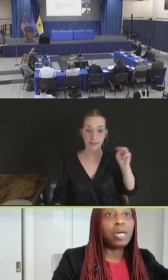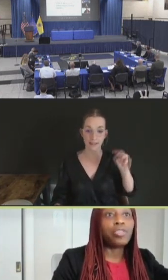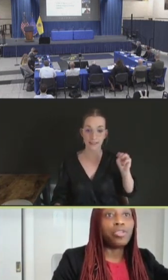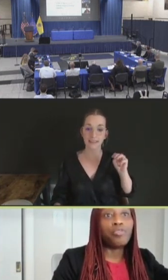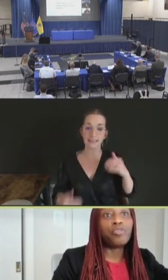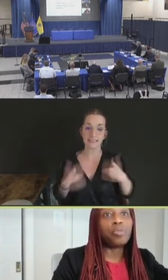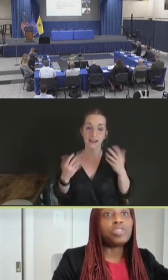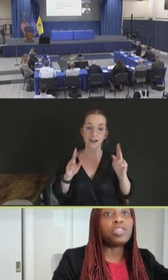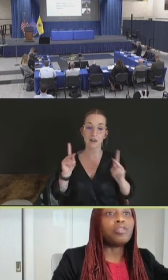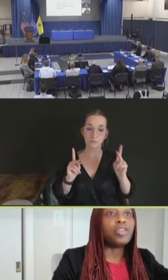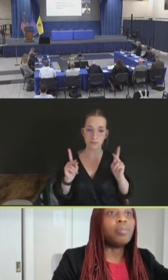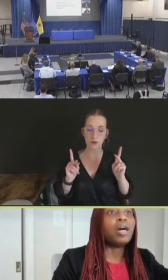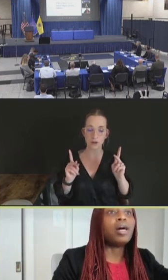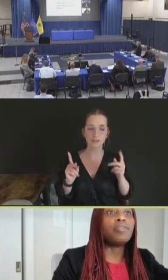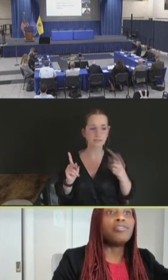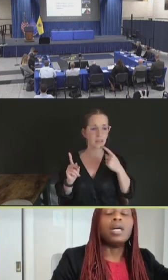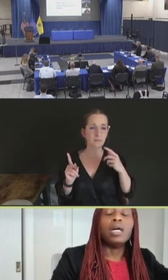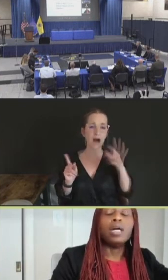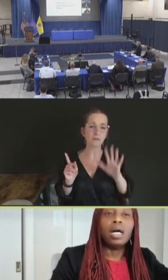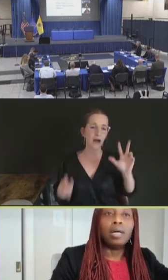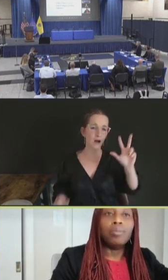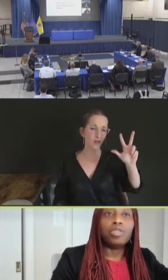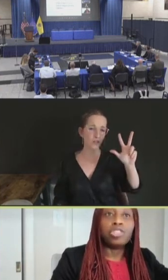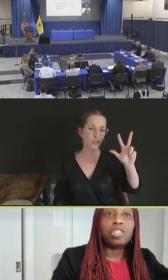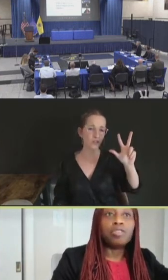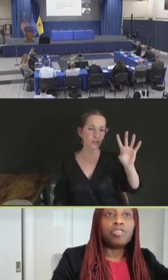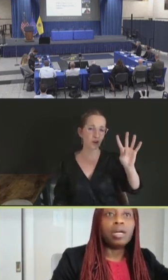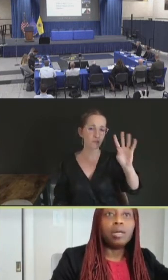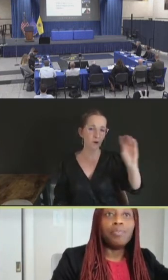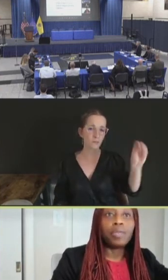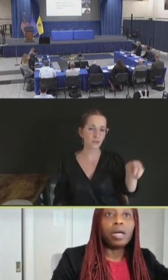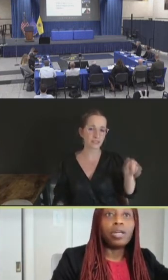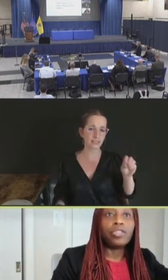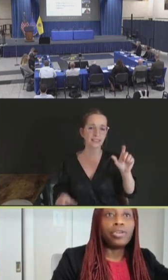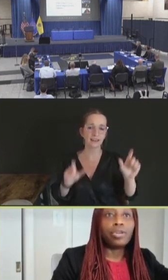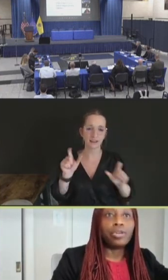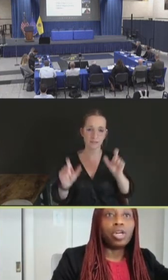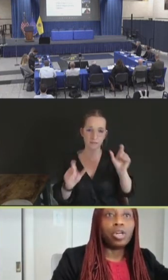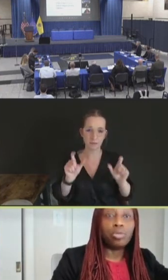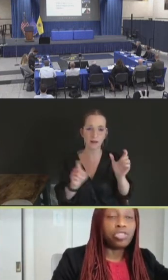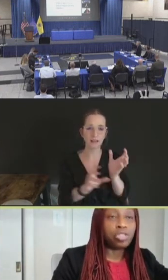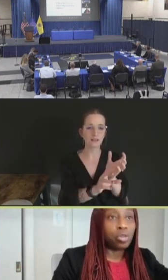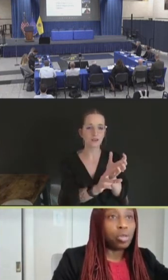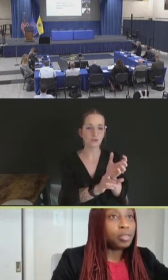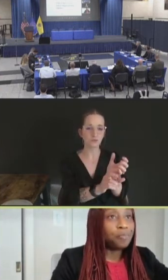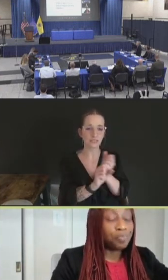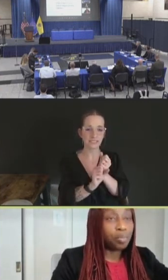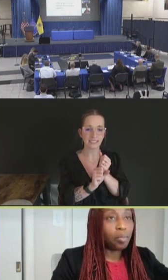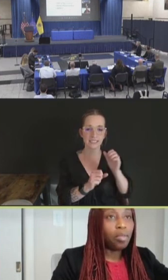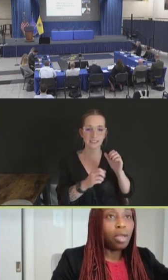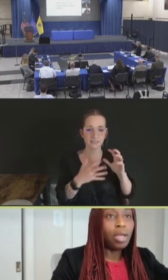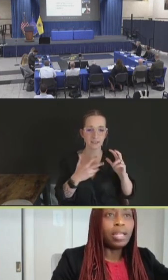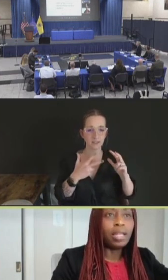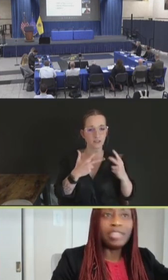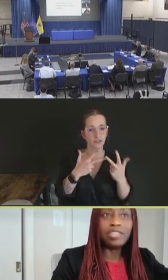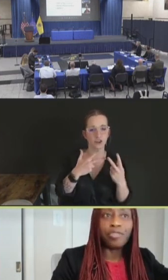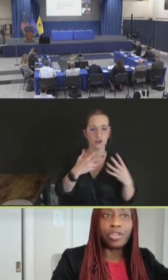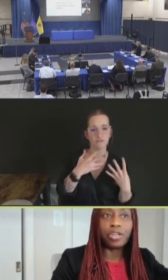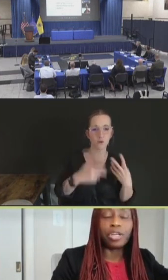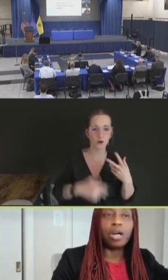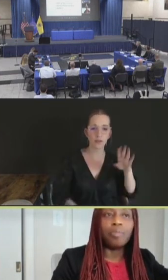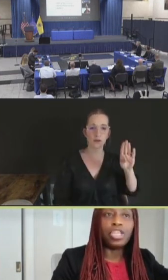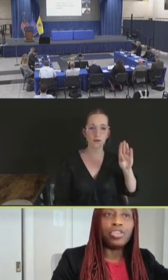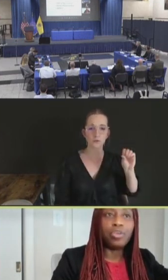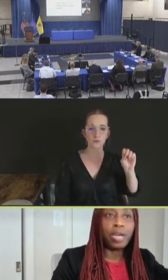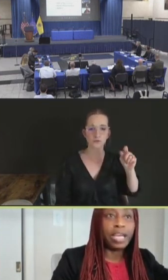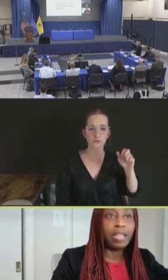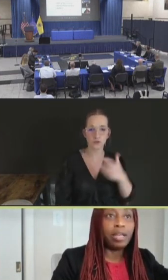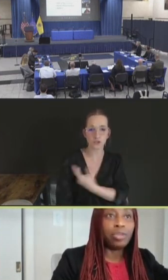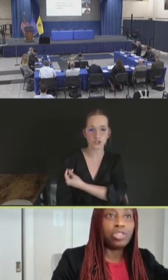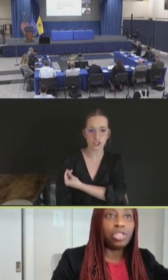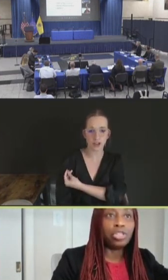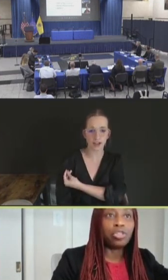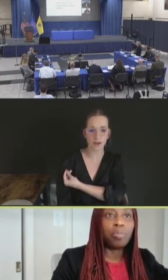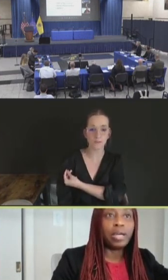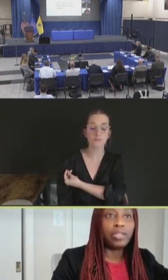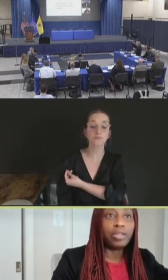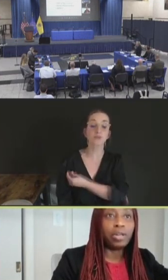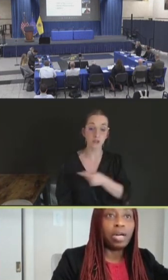about 34 percent of them have received the booster shots. In light of the EUA that was issued by the